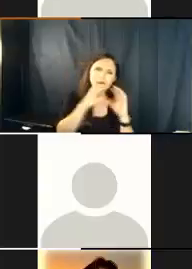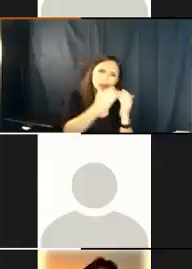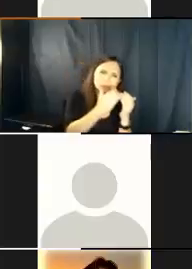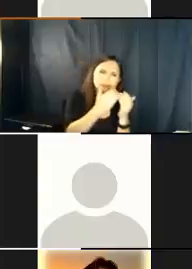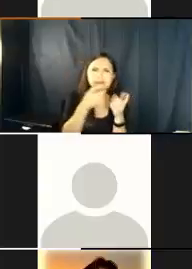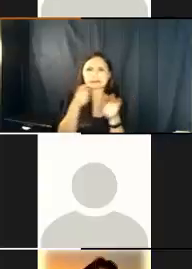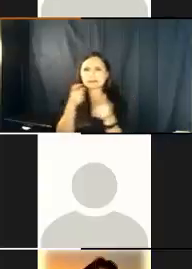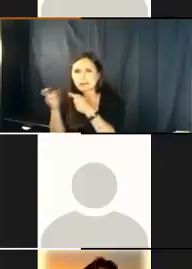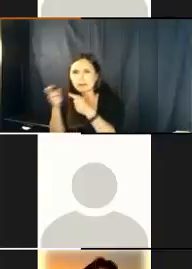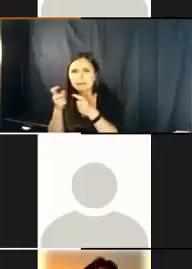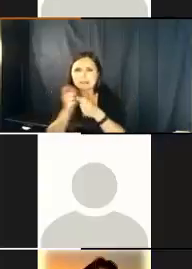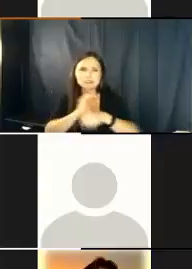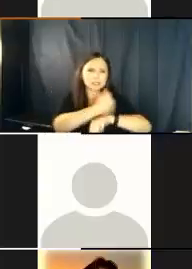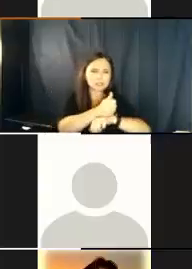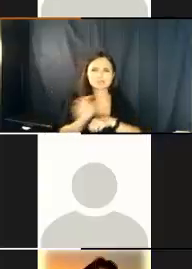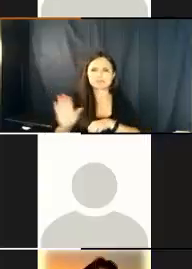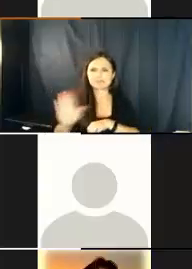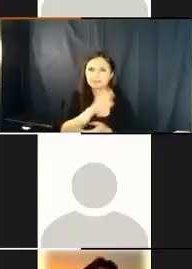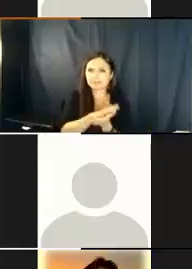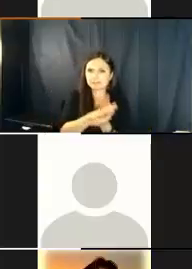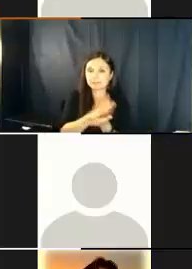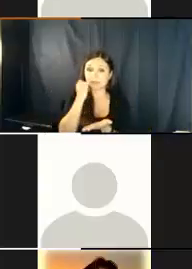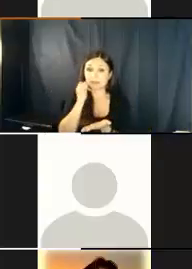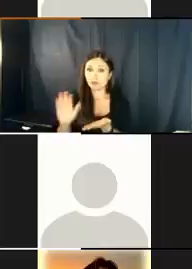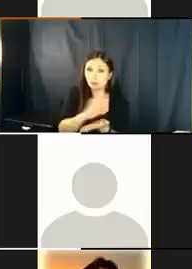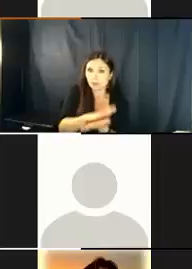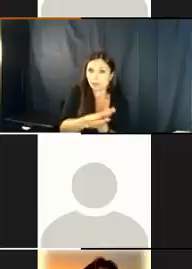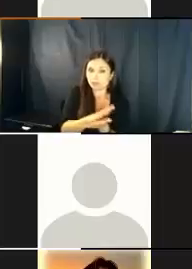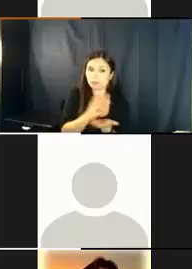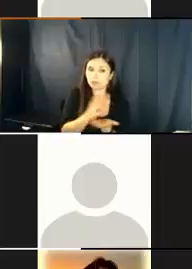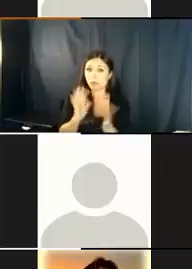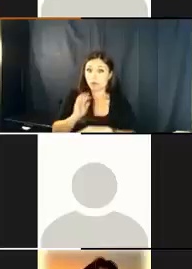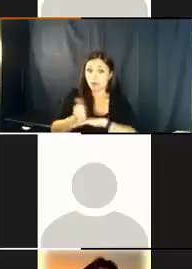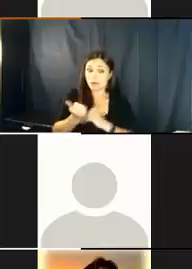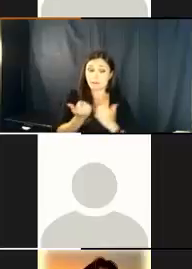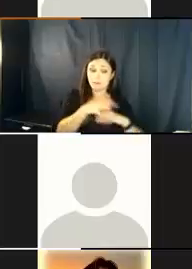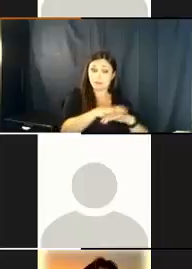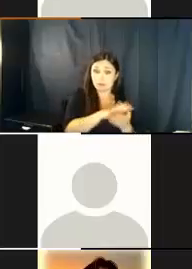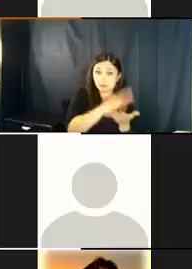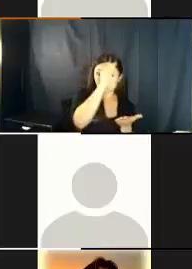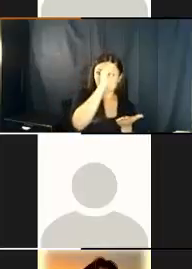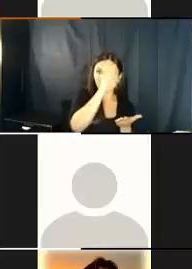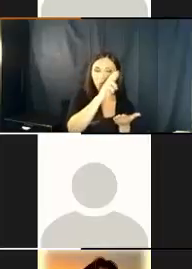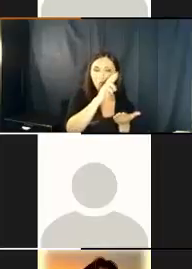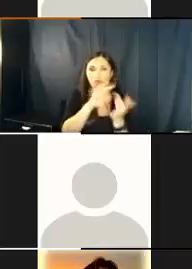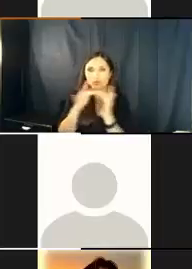So if your campus is already building either blended learning or online courses, what are